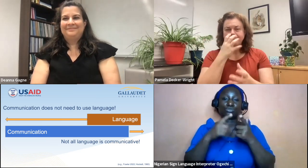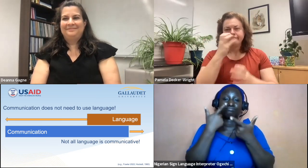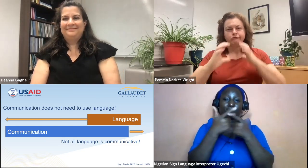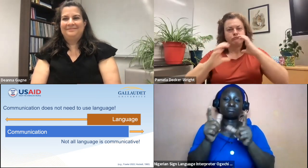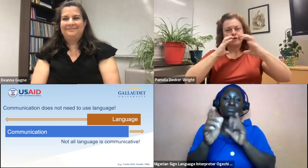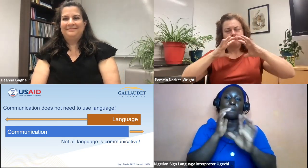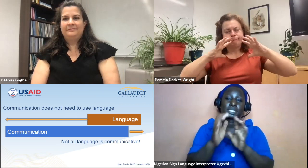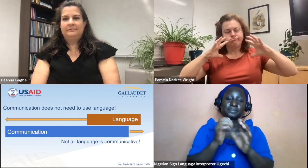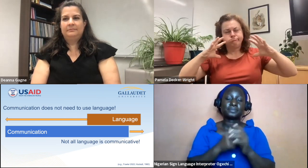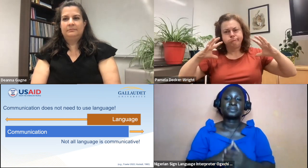So you can see here